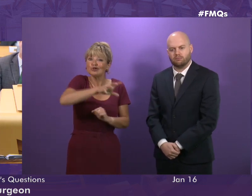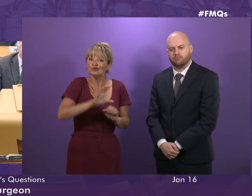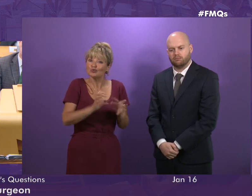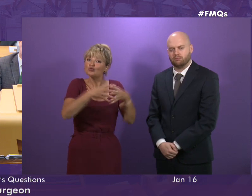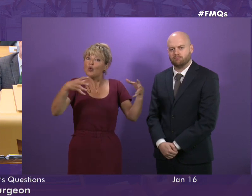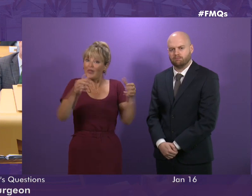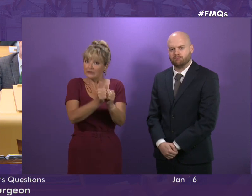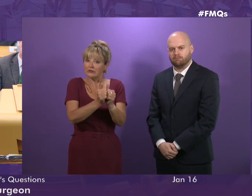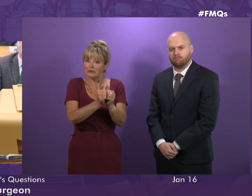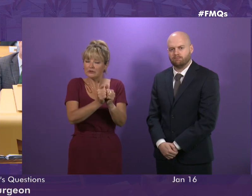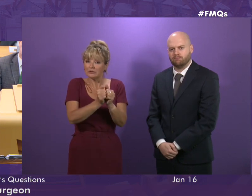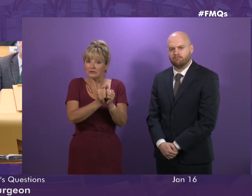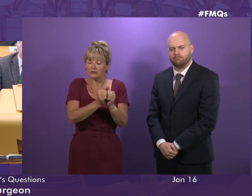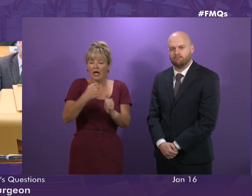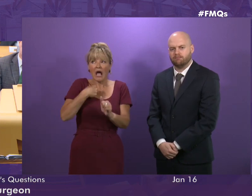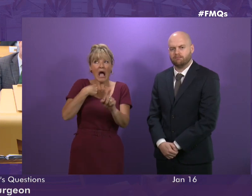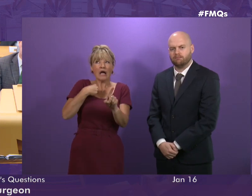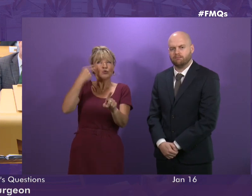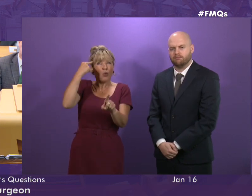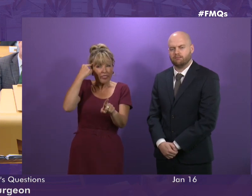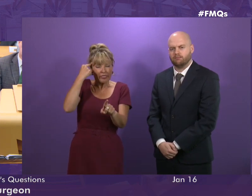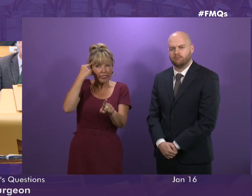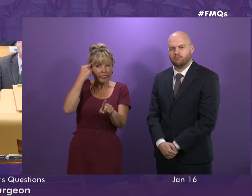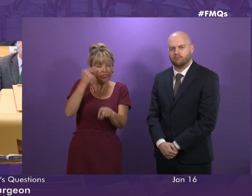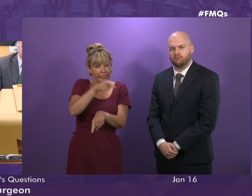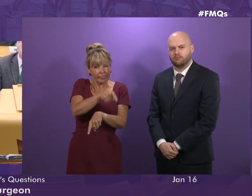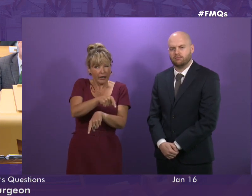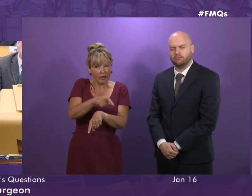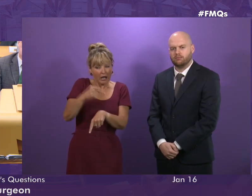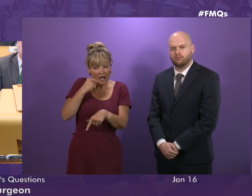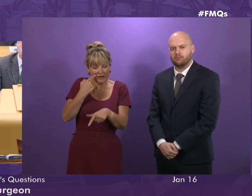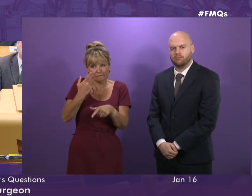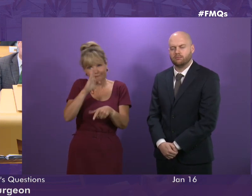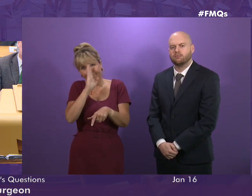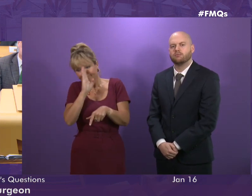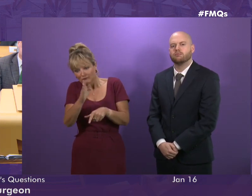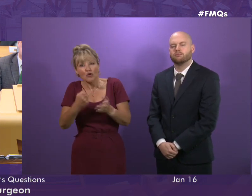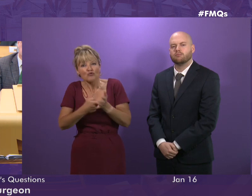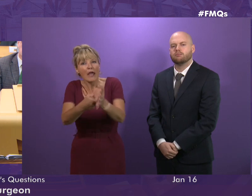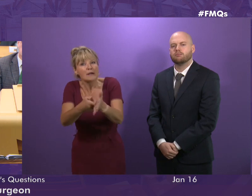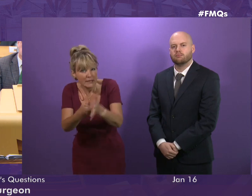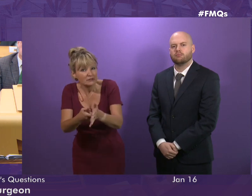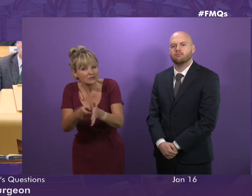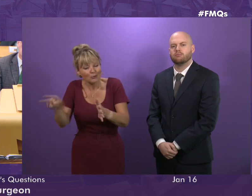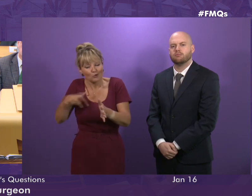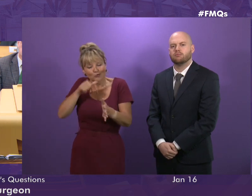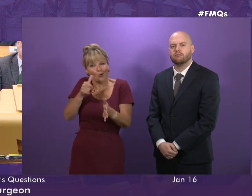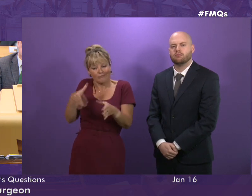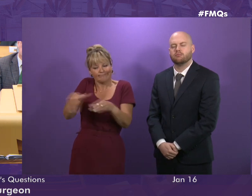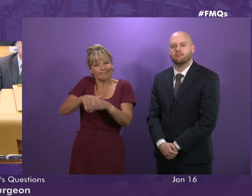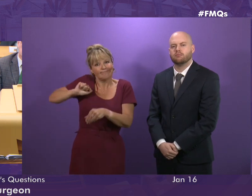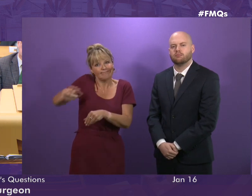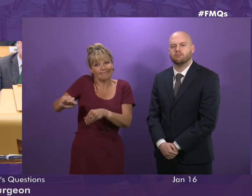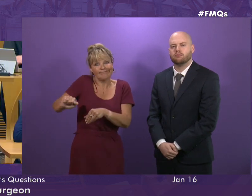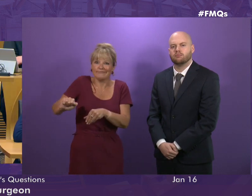Scotland directed recommendations at it, because it is outwith Audit Scotland’s remit. It